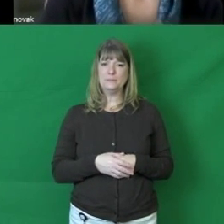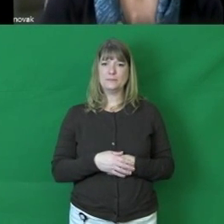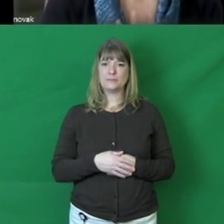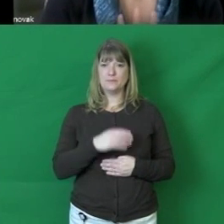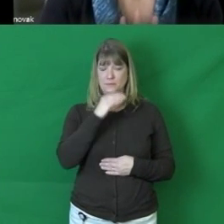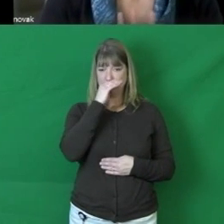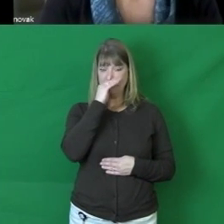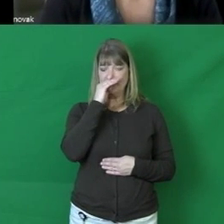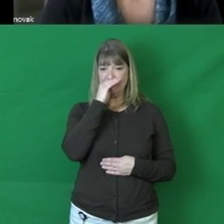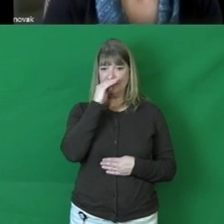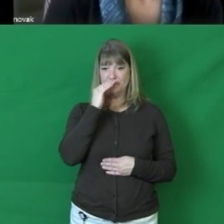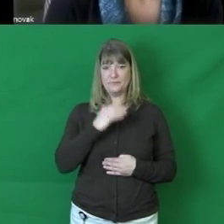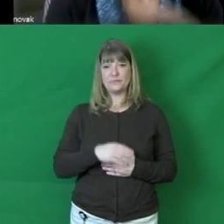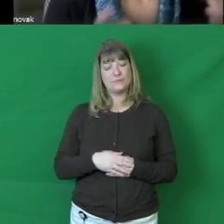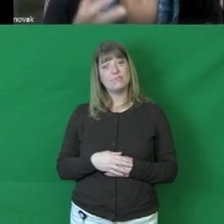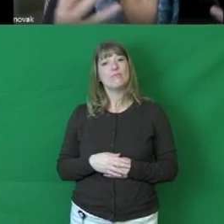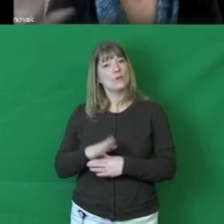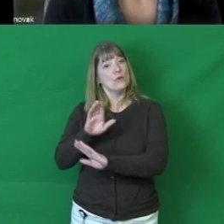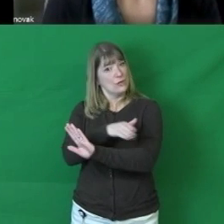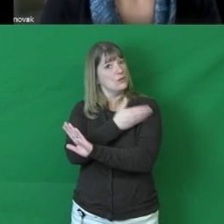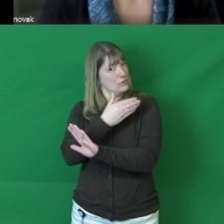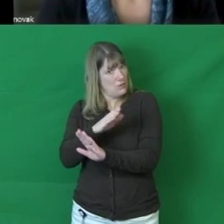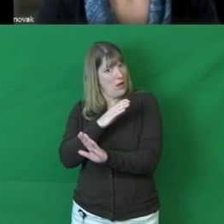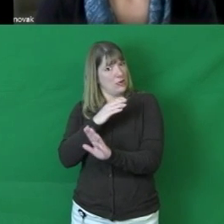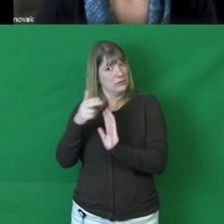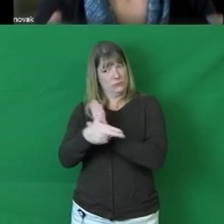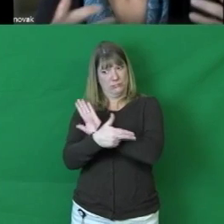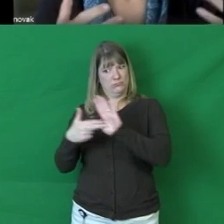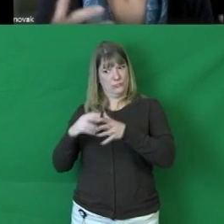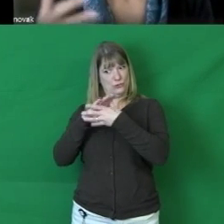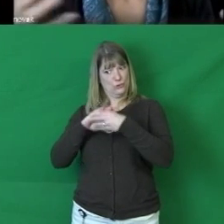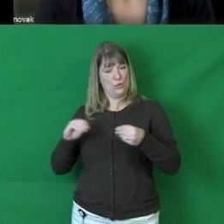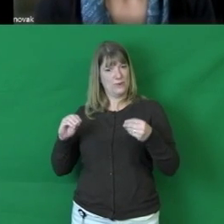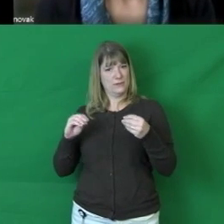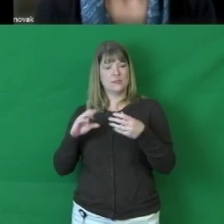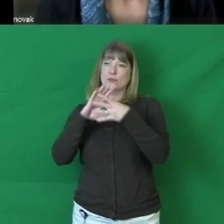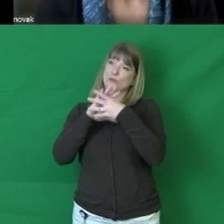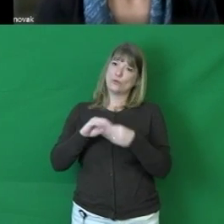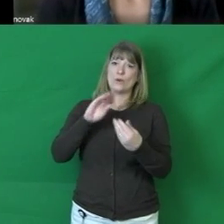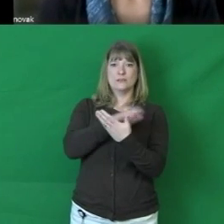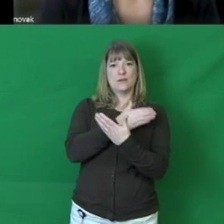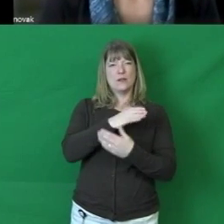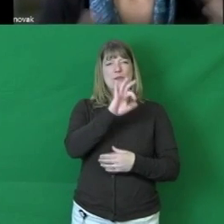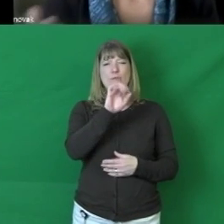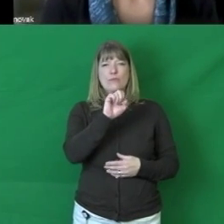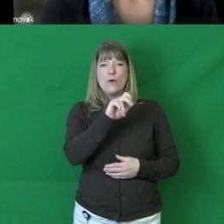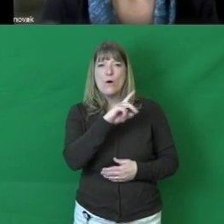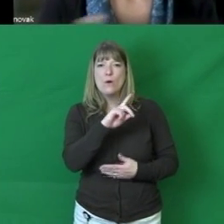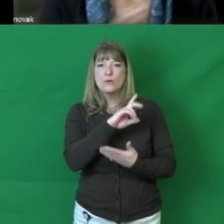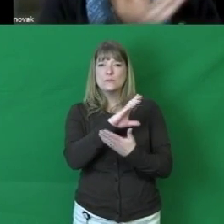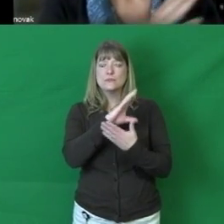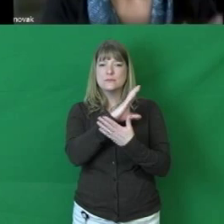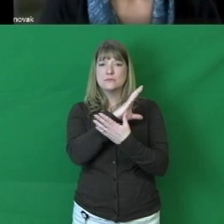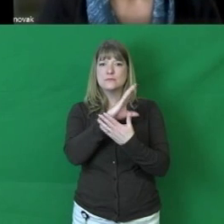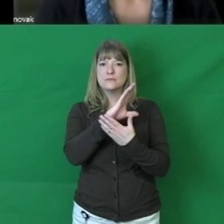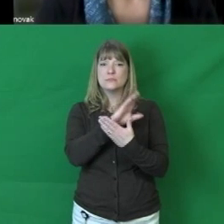A lot of times songs are stories, and we call them story songs. A lot of times folk songs embed stories